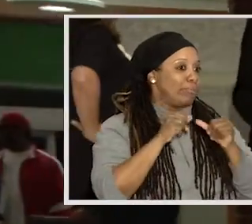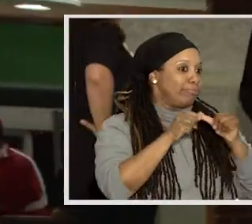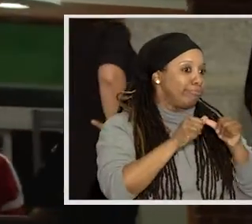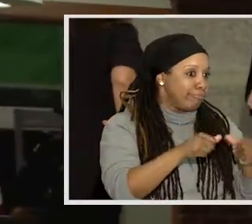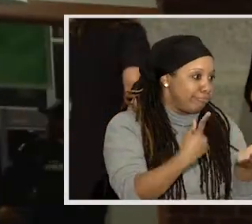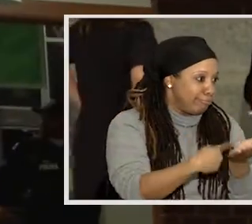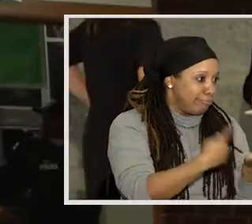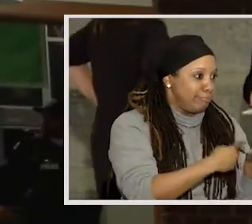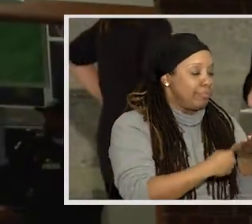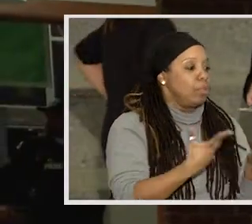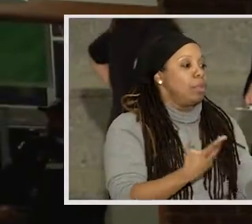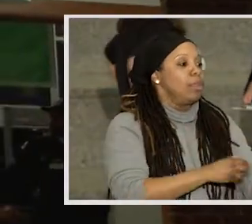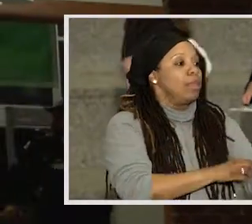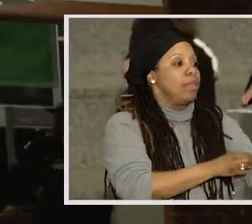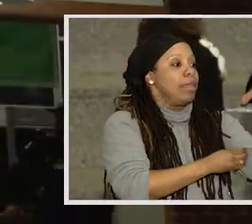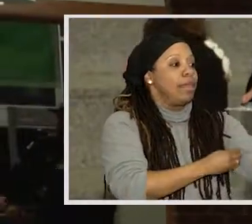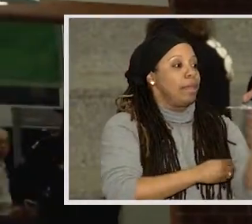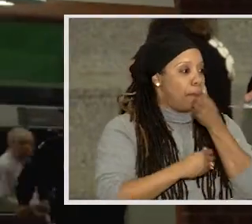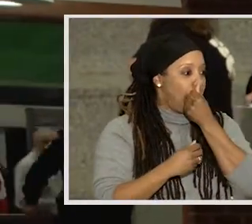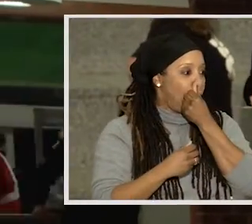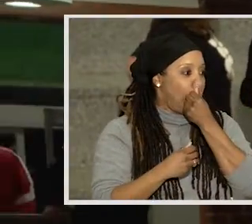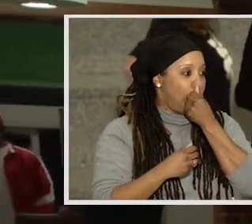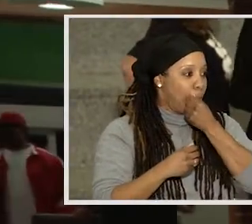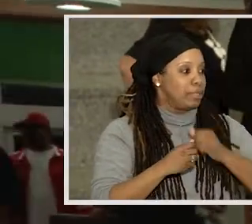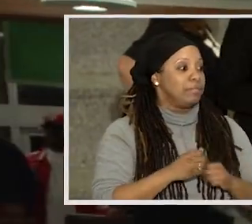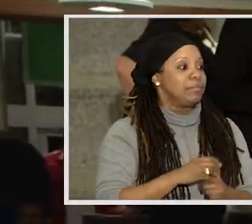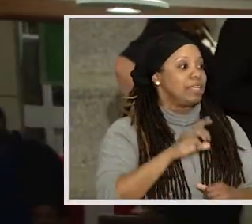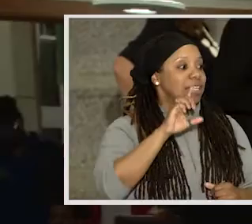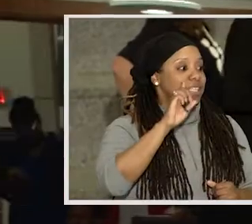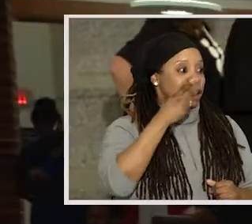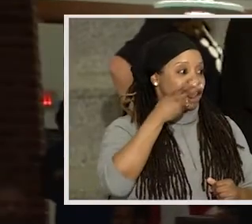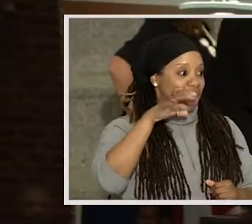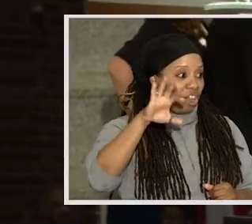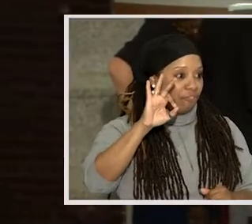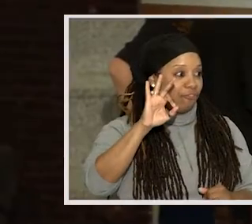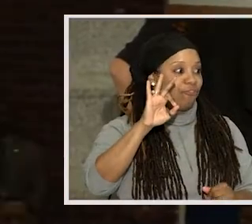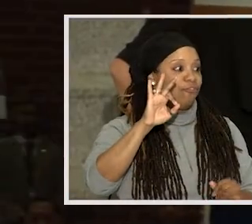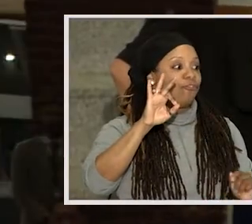SPOKE BEFORE ME, DHCF OUR MEDICAID AGENCY THAT NOT ONLY